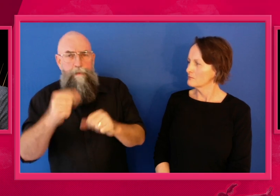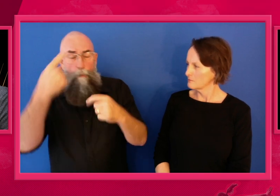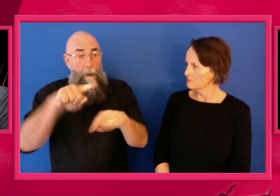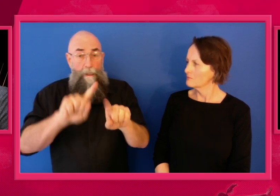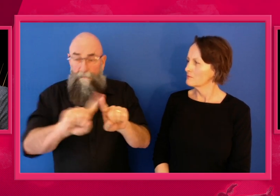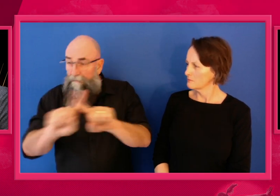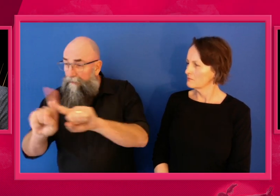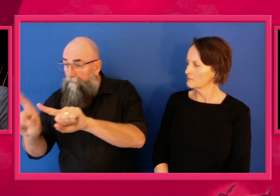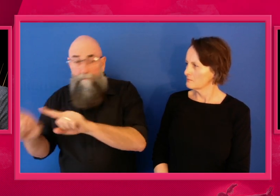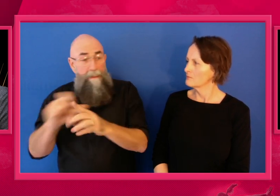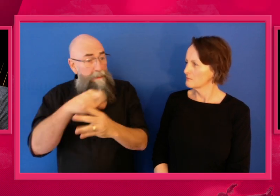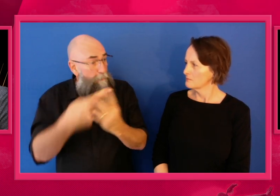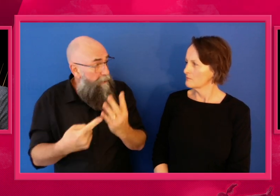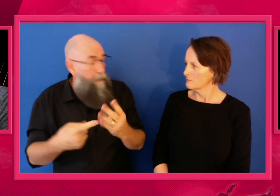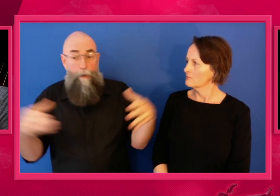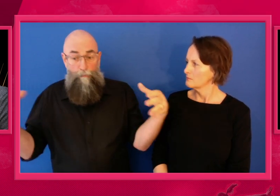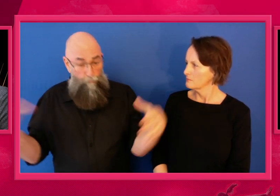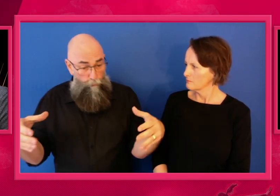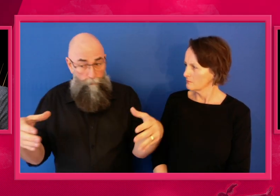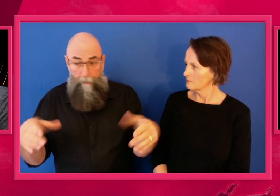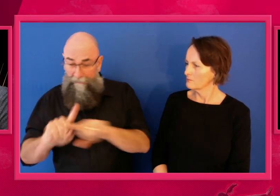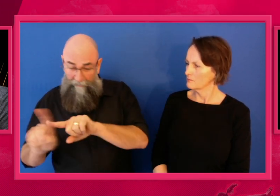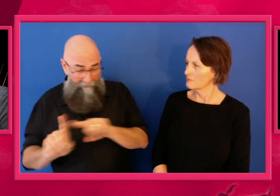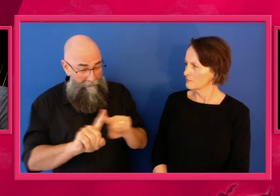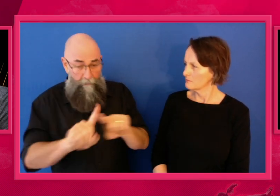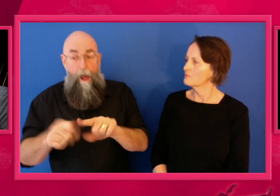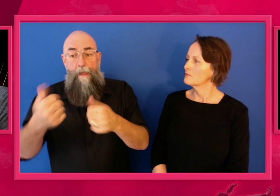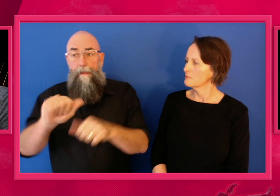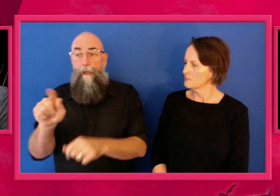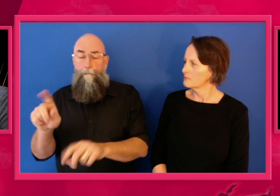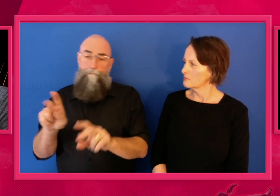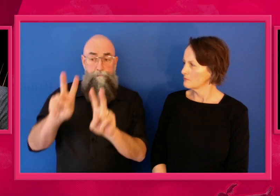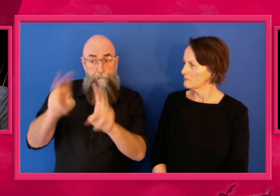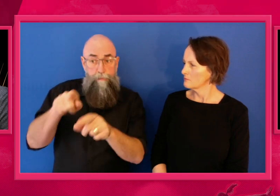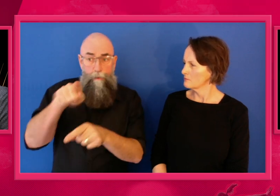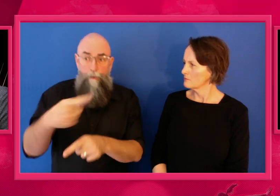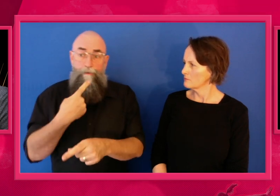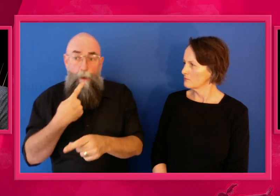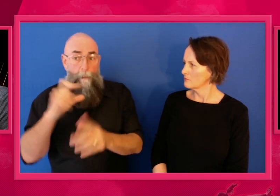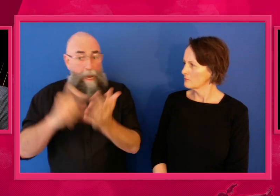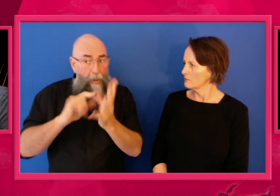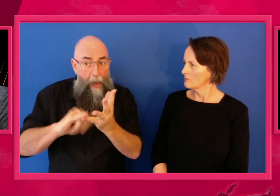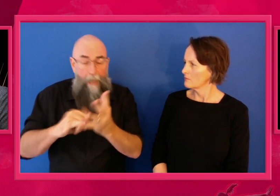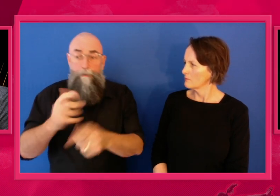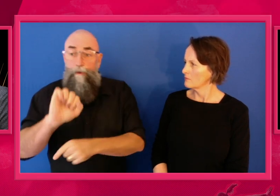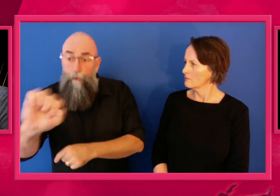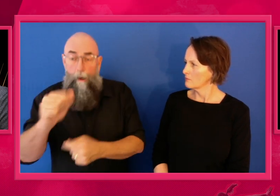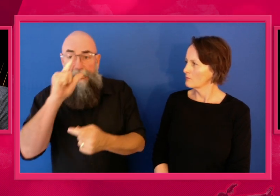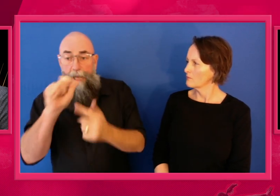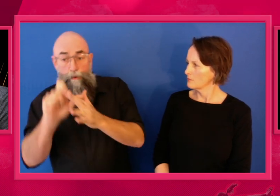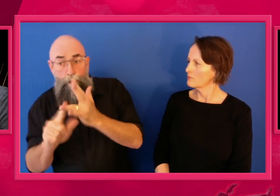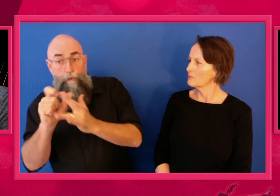they have to classify you into different functional abilities, I guess. And then you line up against